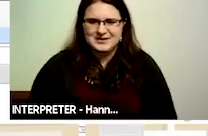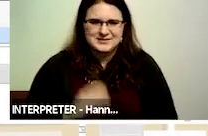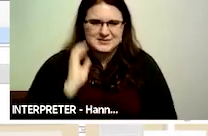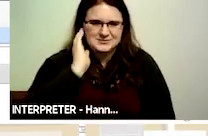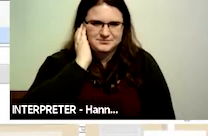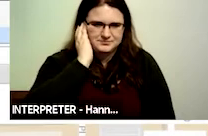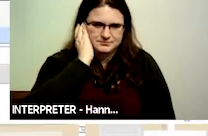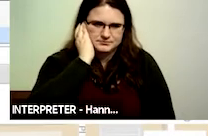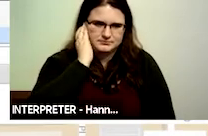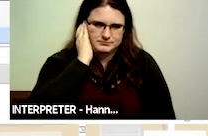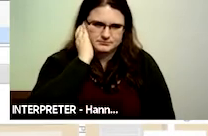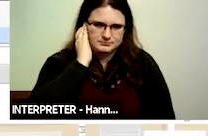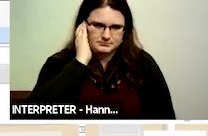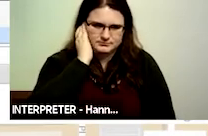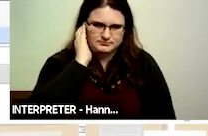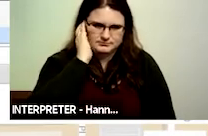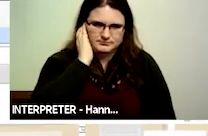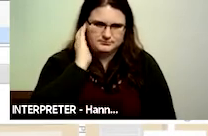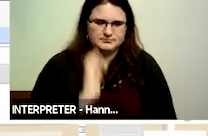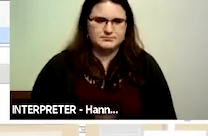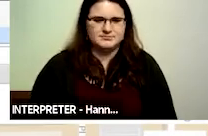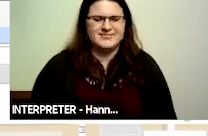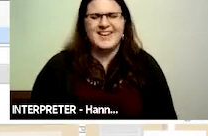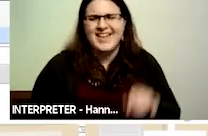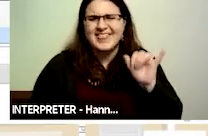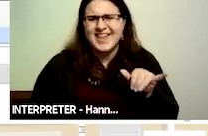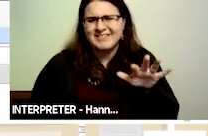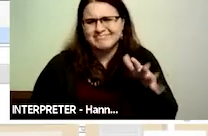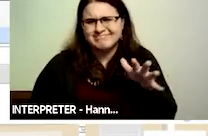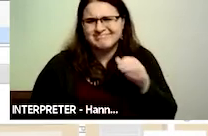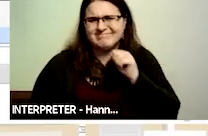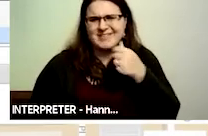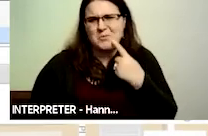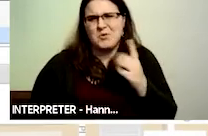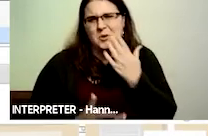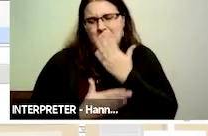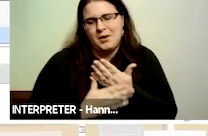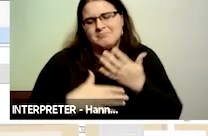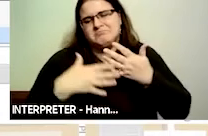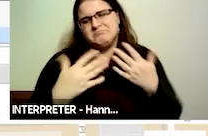Ben Woelk: Mm hmm didn't really get very far with it. But again, we were trying to kind of